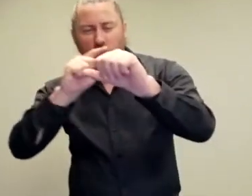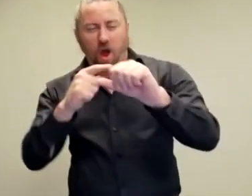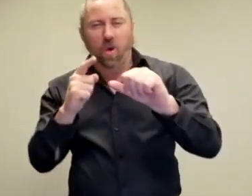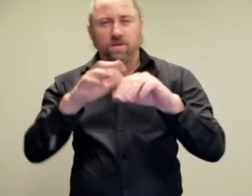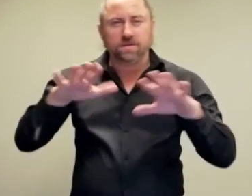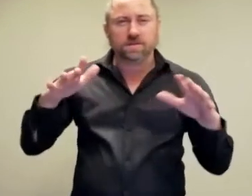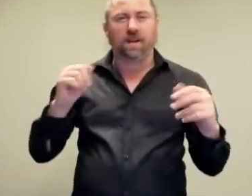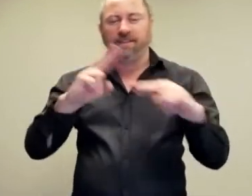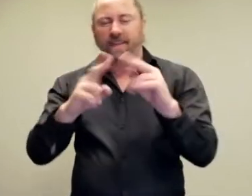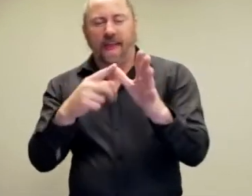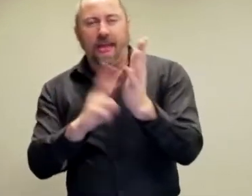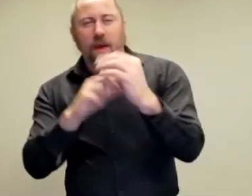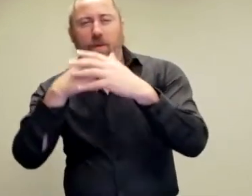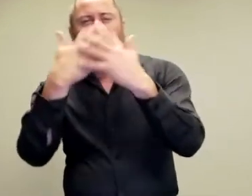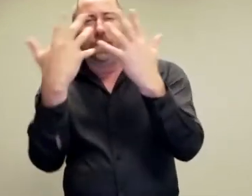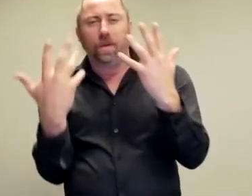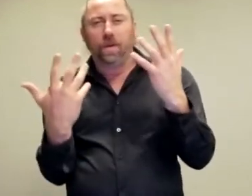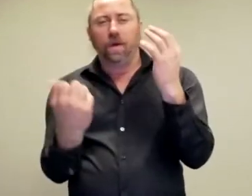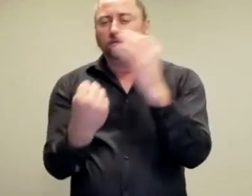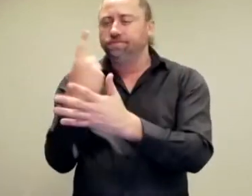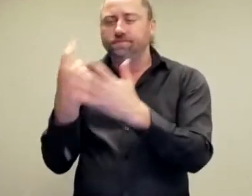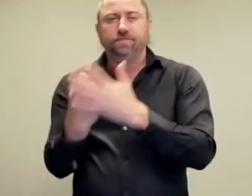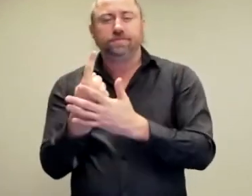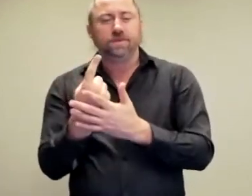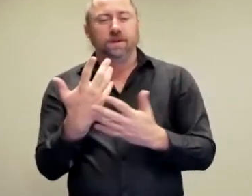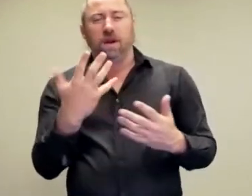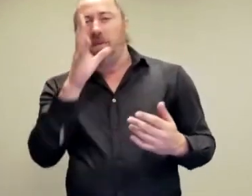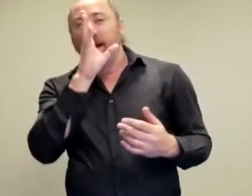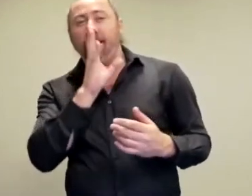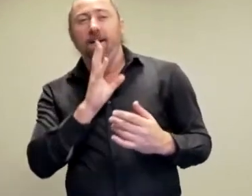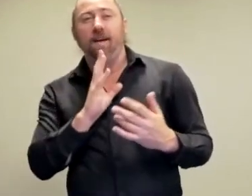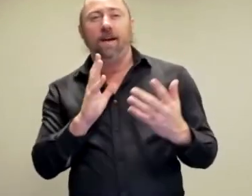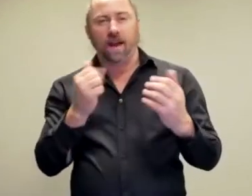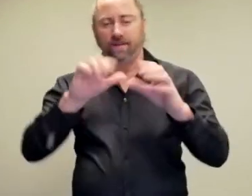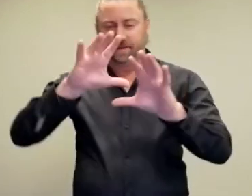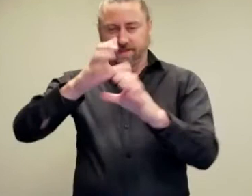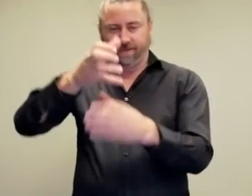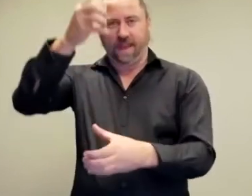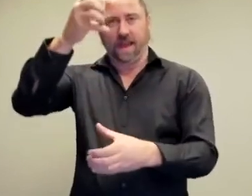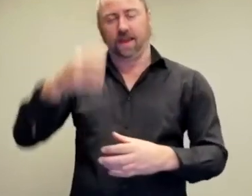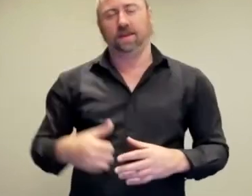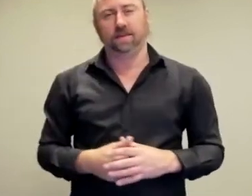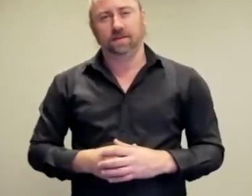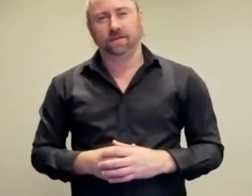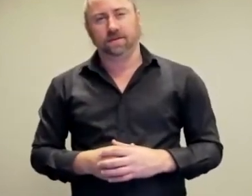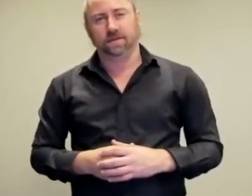fanned, arborescent, planar, and spherical. Artists